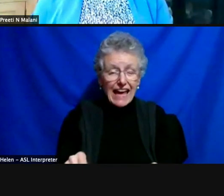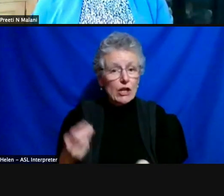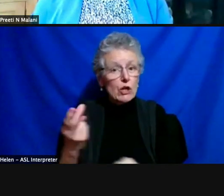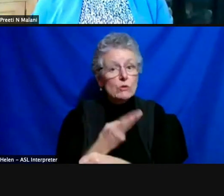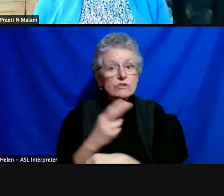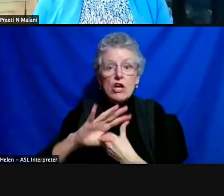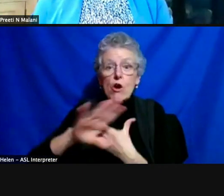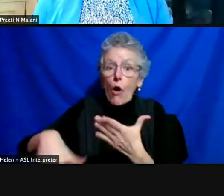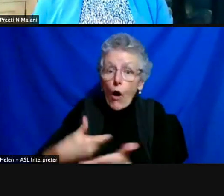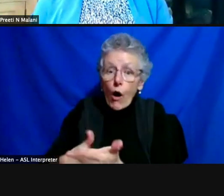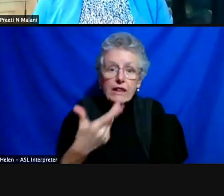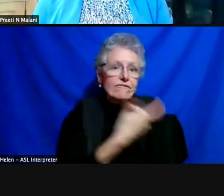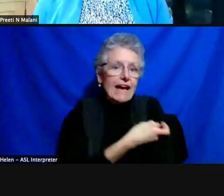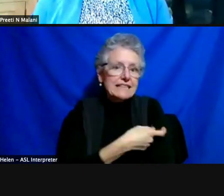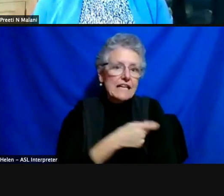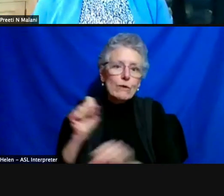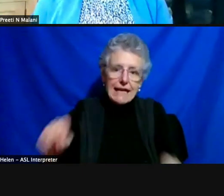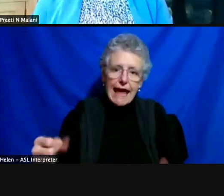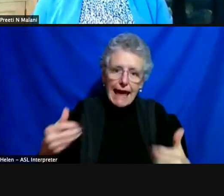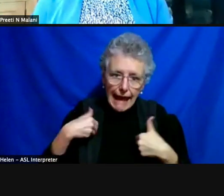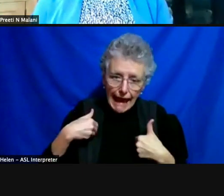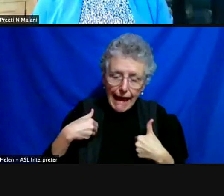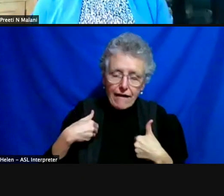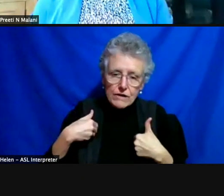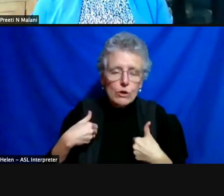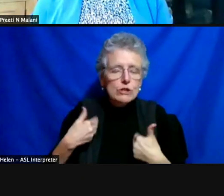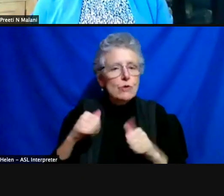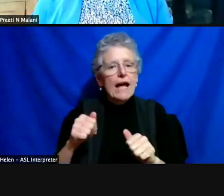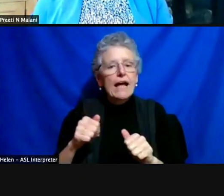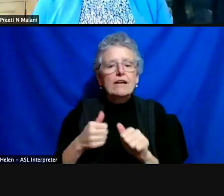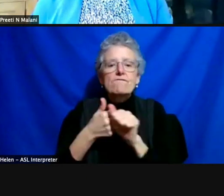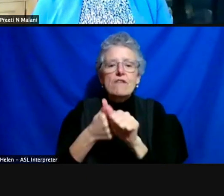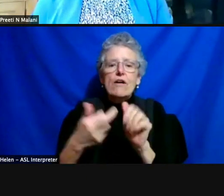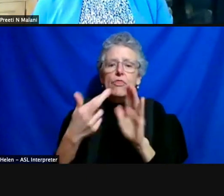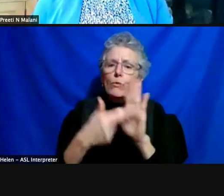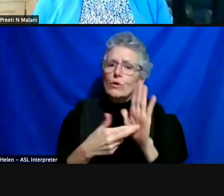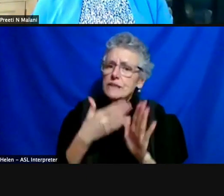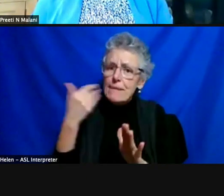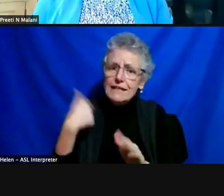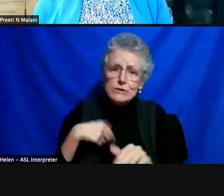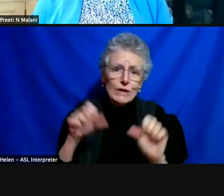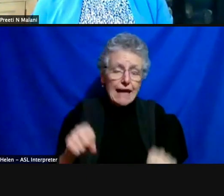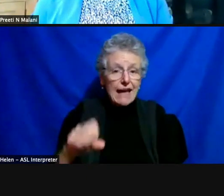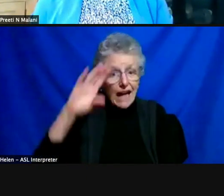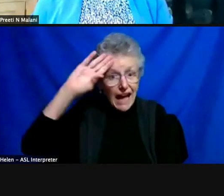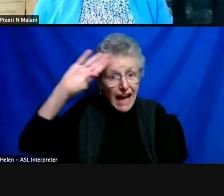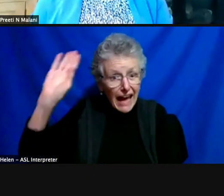And we're trying to follow guidelines as best we can. I know there's a tremendous demand out there